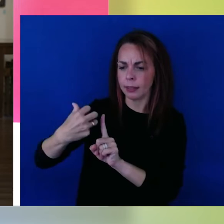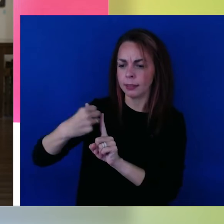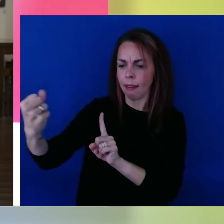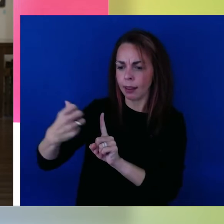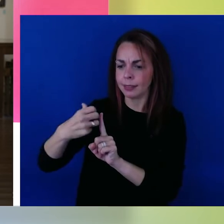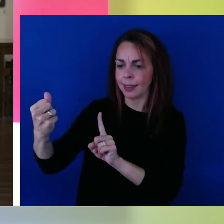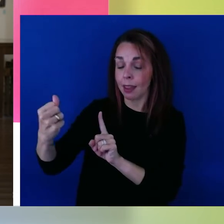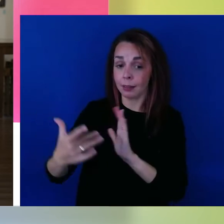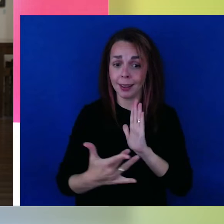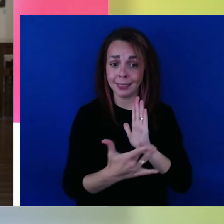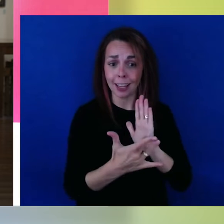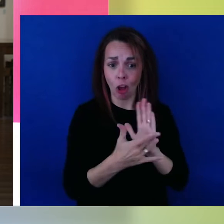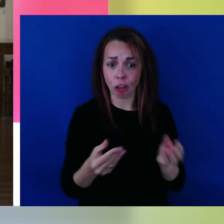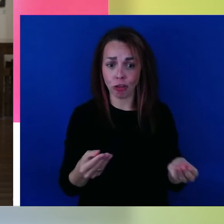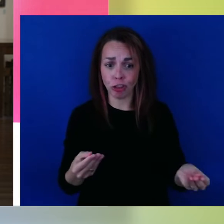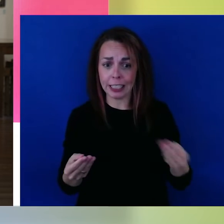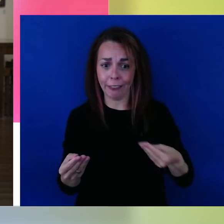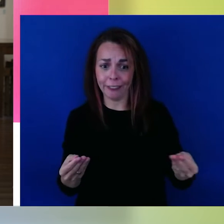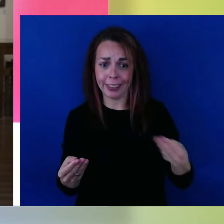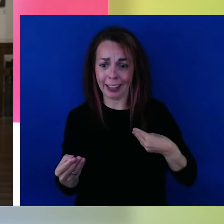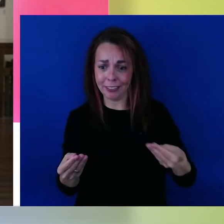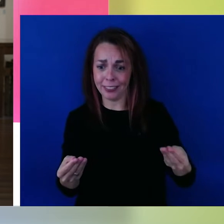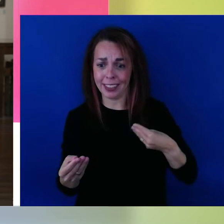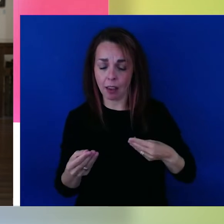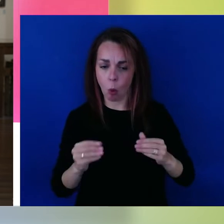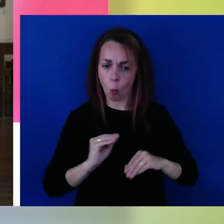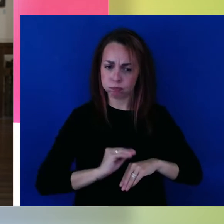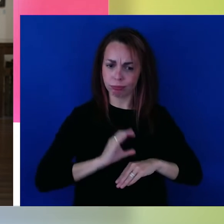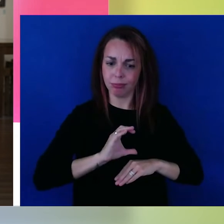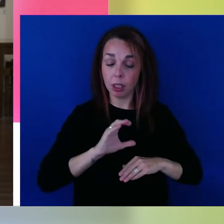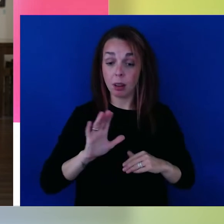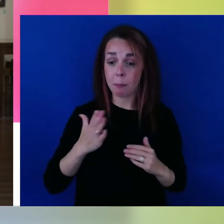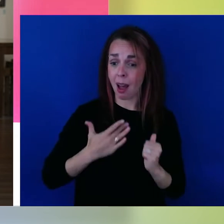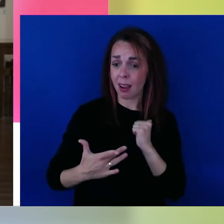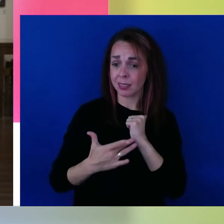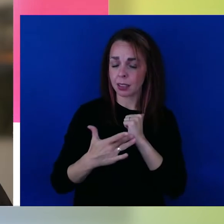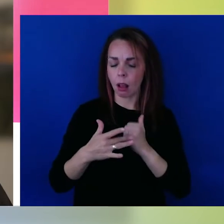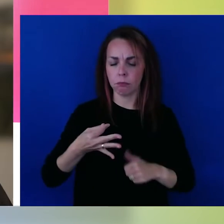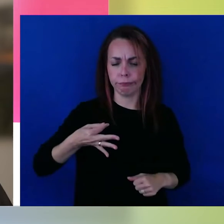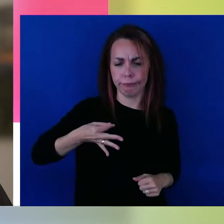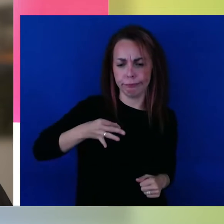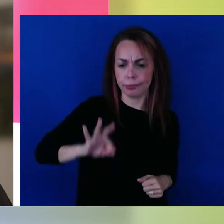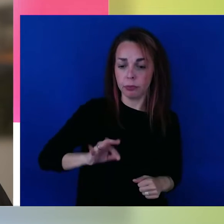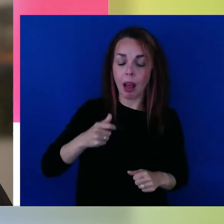The technology I use is very beneficial. I'm able to type, speak,